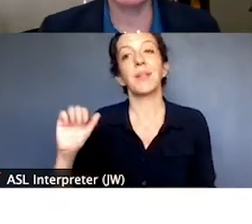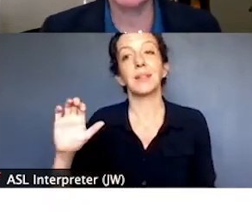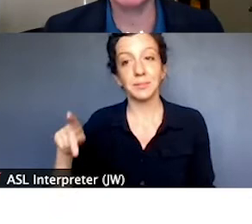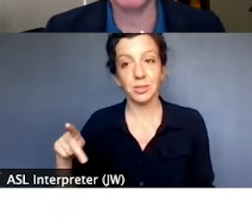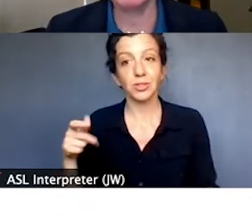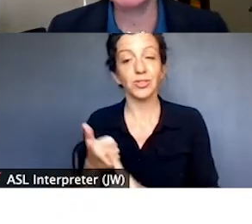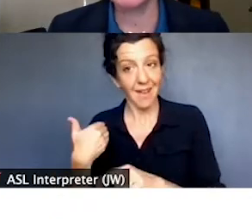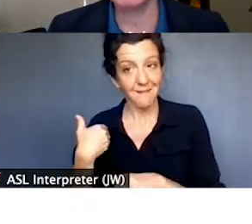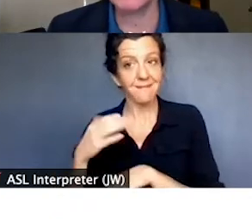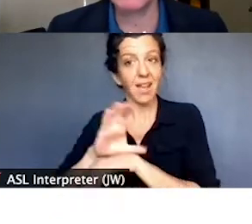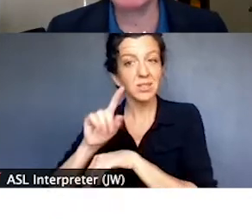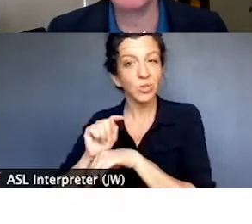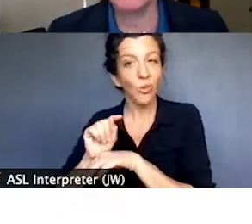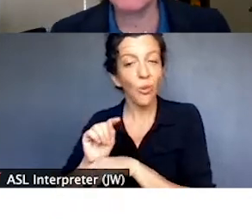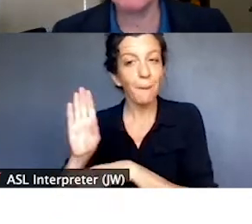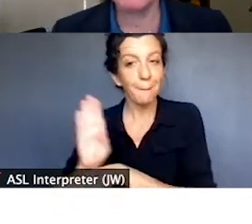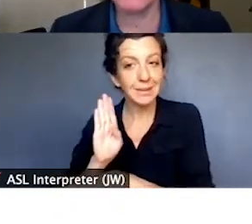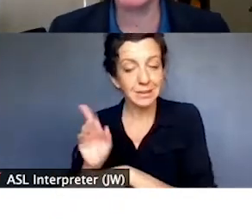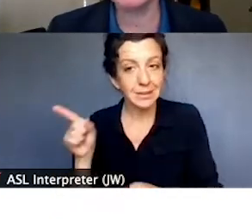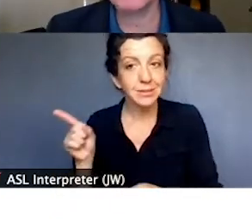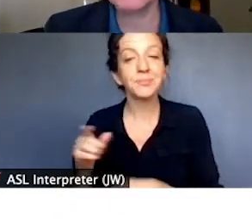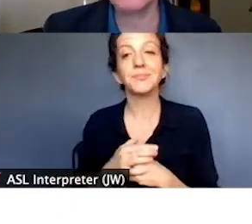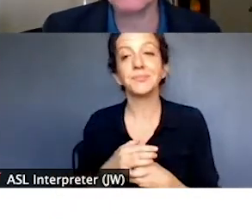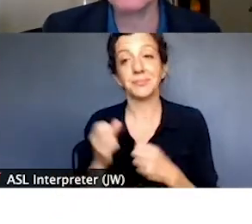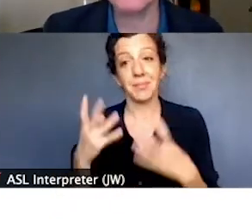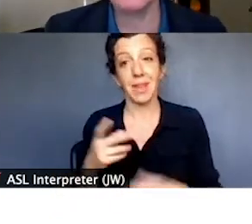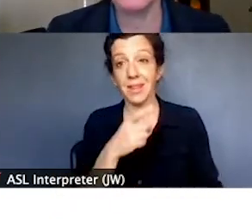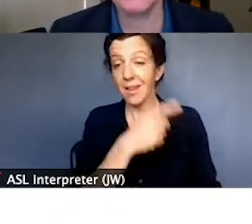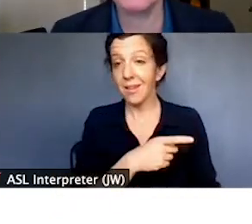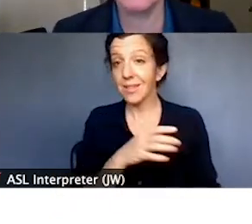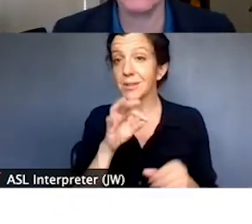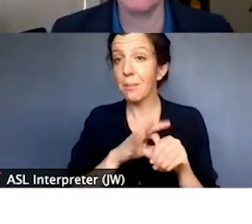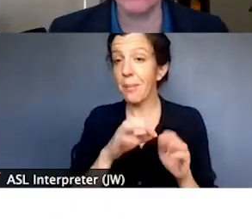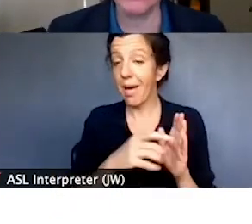And then opposition, we have a number of other newspapers across the state, Northern and Southern California,